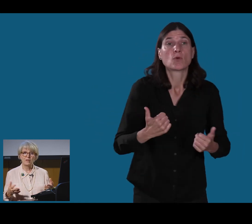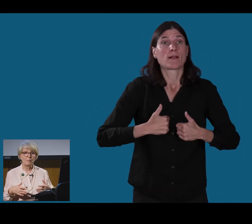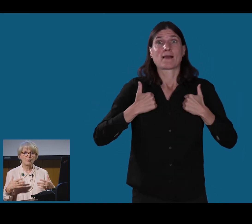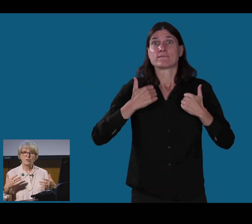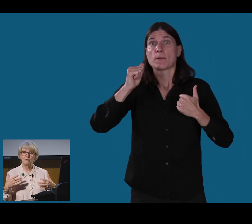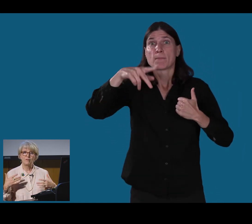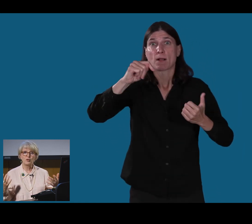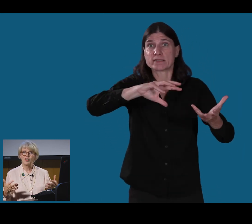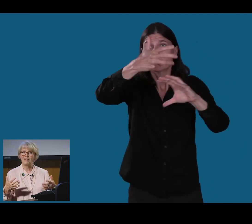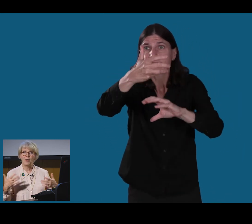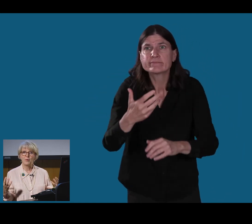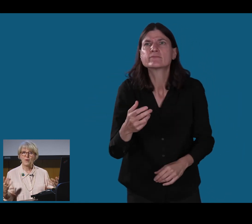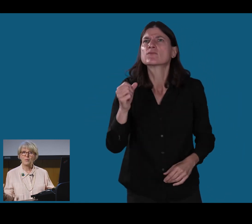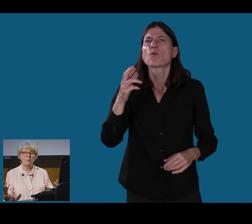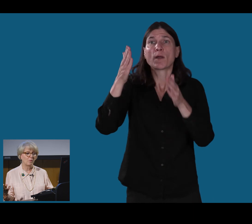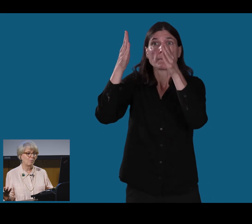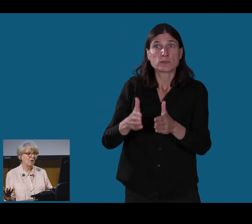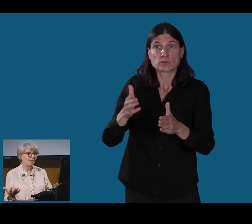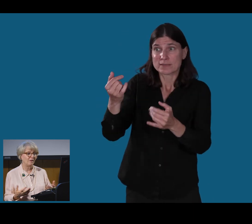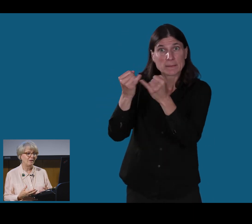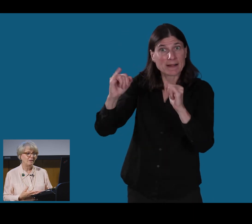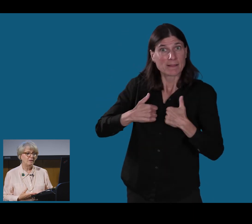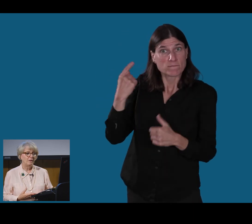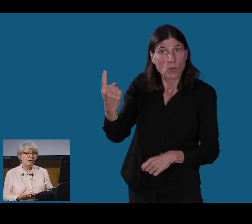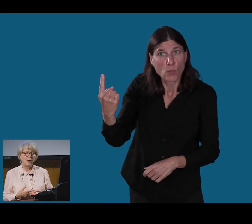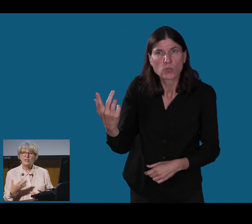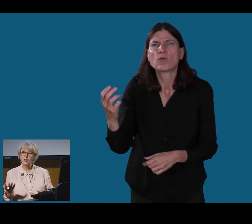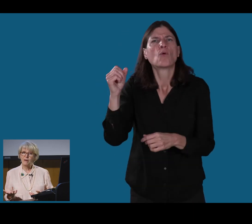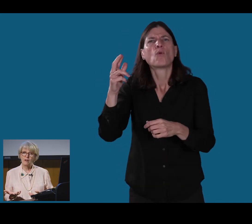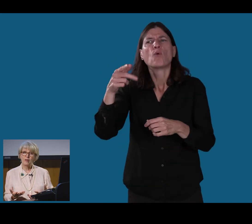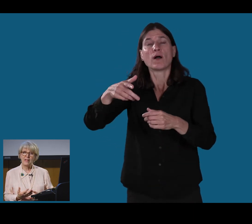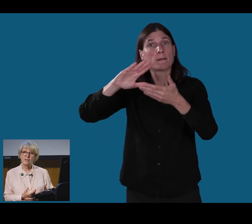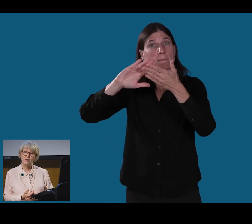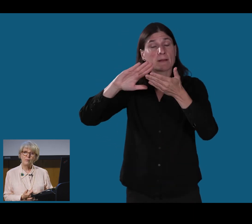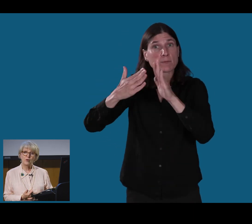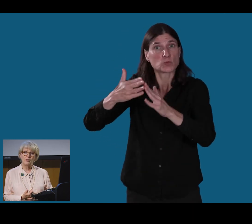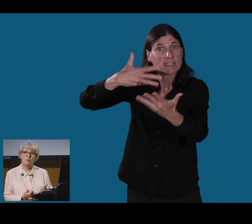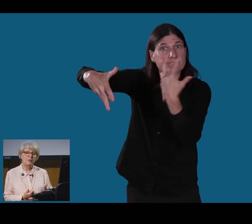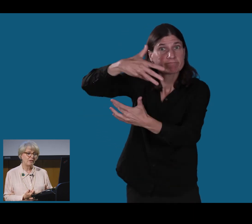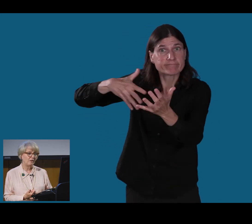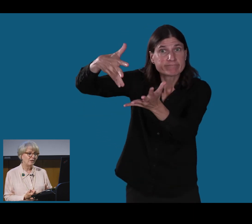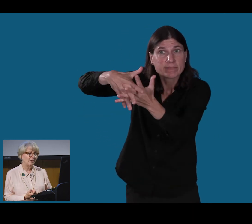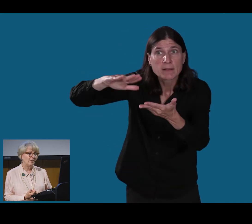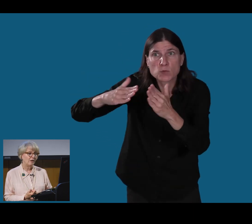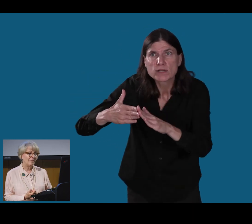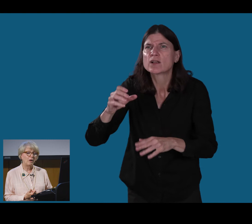can the person function on their own, in their own apartment? How integrated are they in their community?